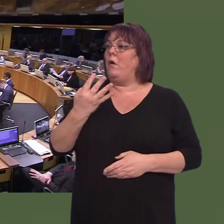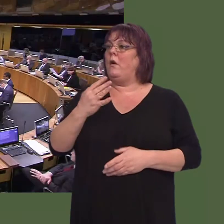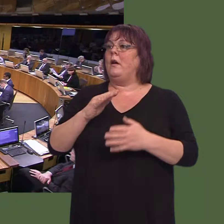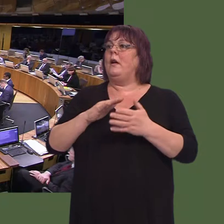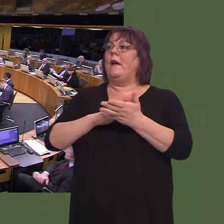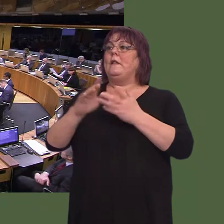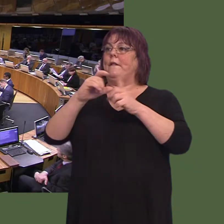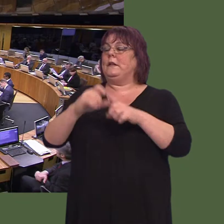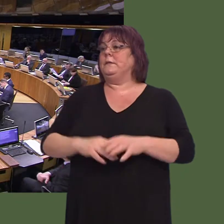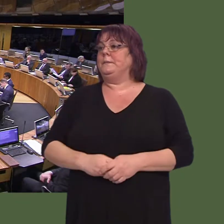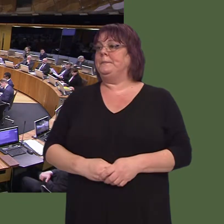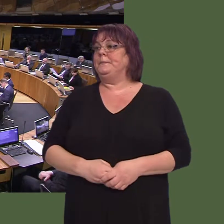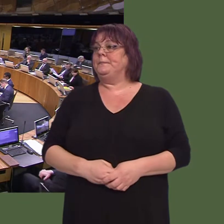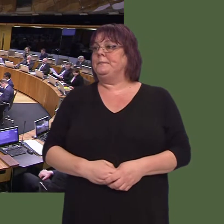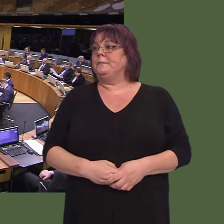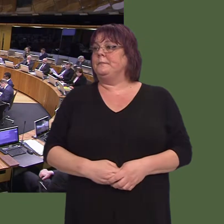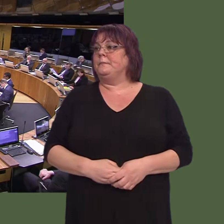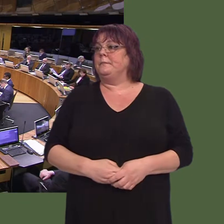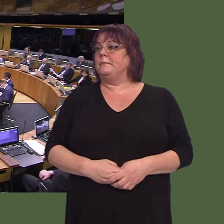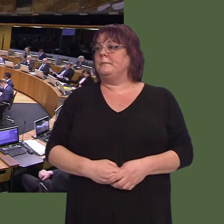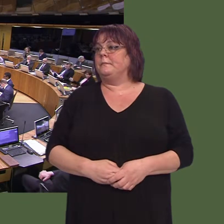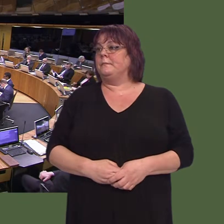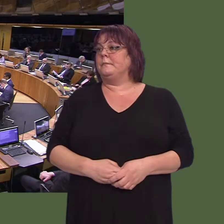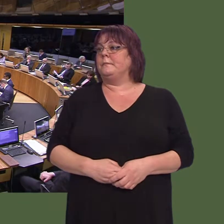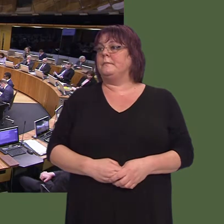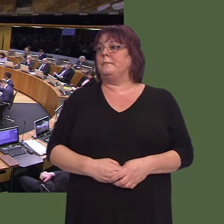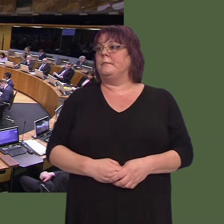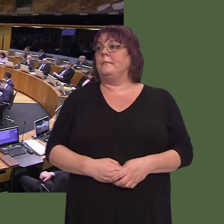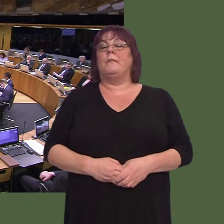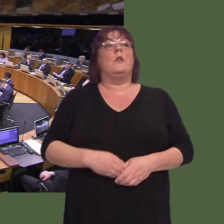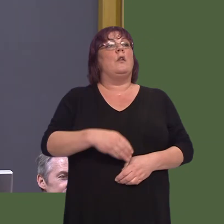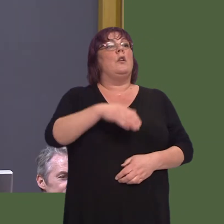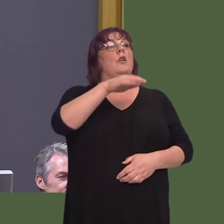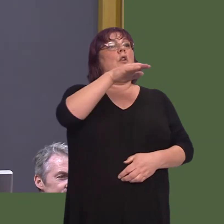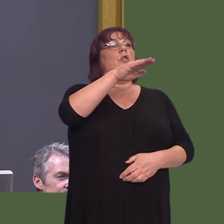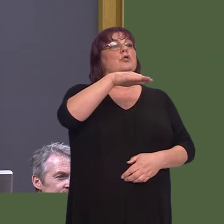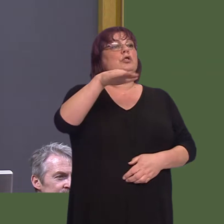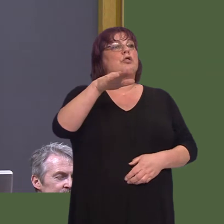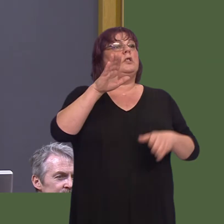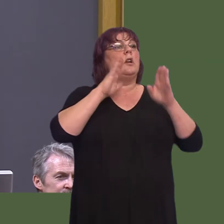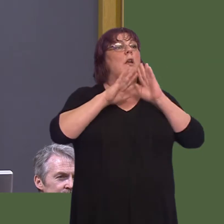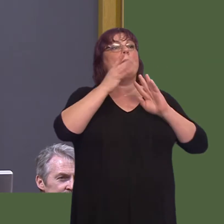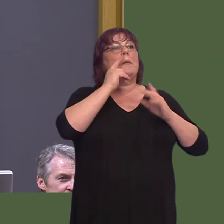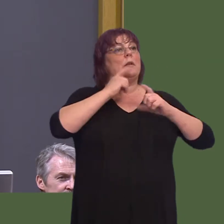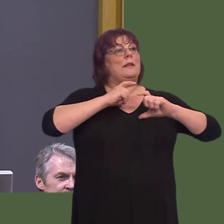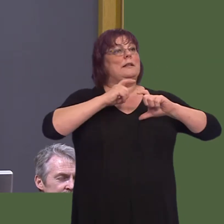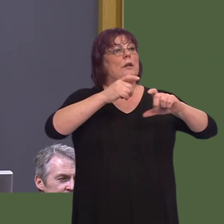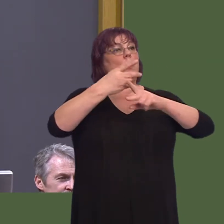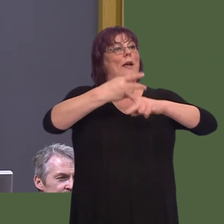Hefin David AM: 4. Will the First Minister make a statement on plans for the replacement of the Welsh Government's Children and Young People's Continuing Care Guidance 2012? OAQ51636 Carwyn Jones AM: Yes.